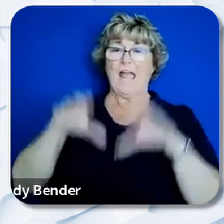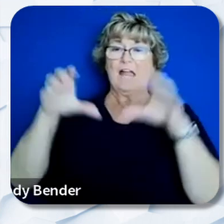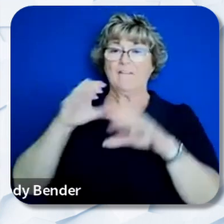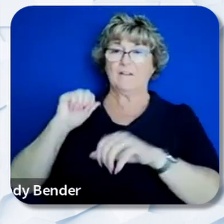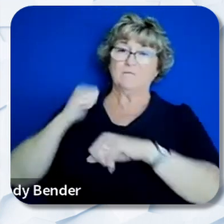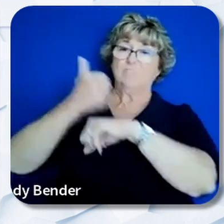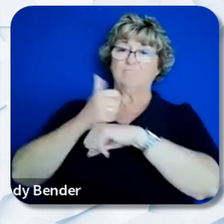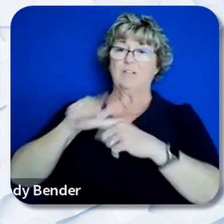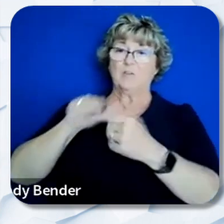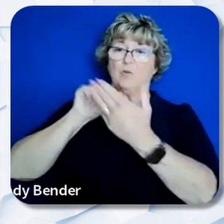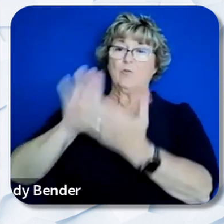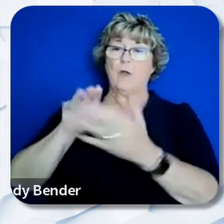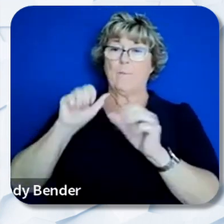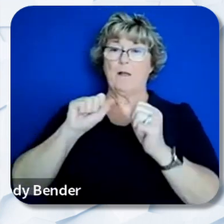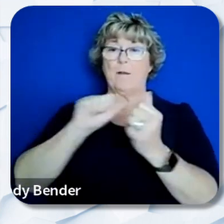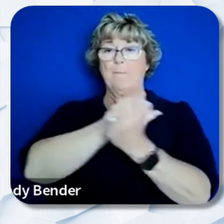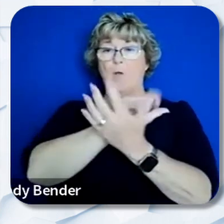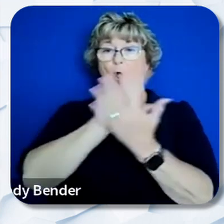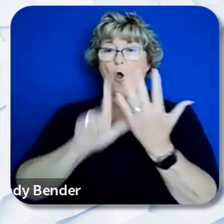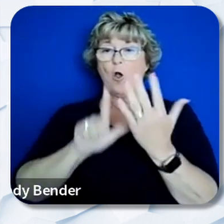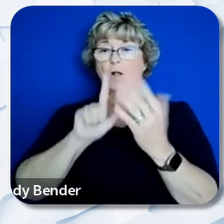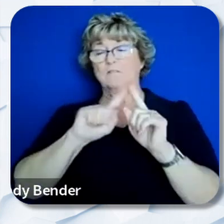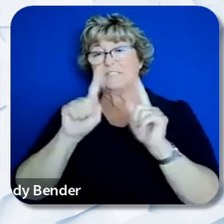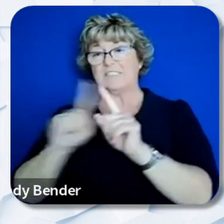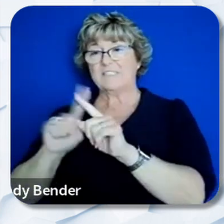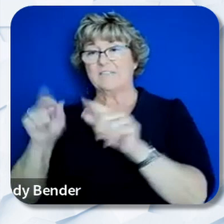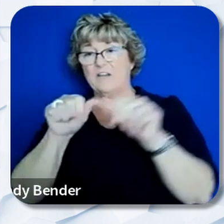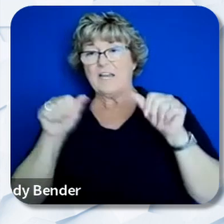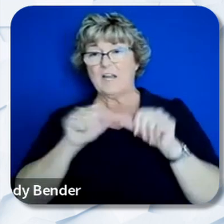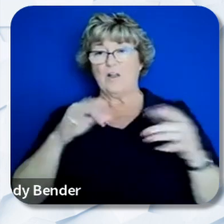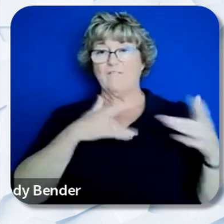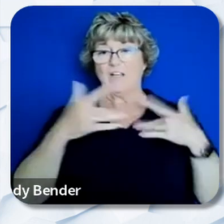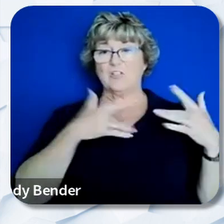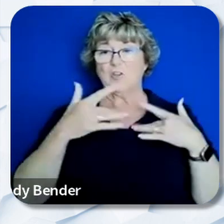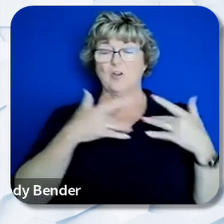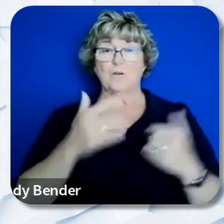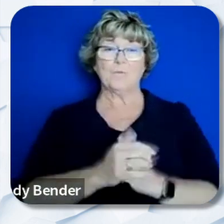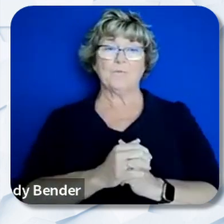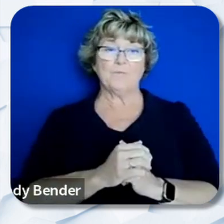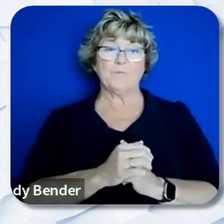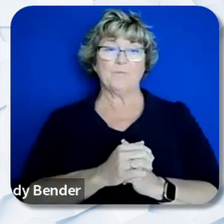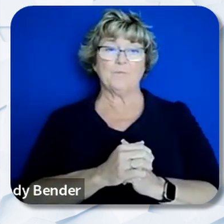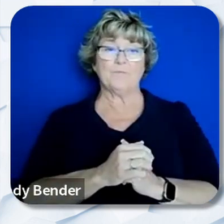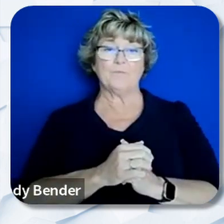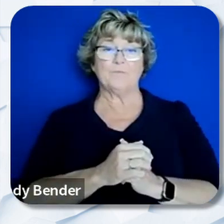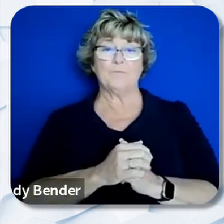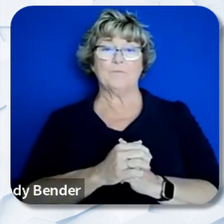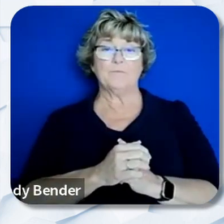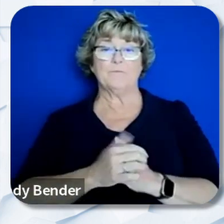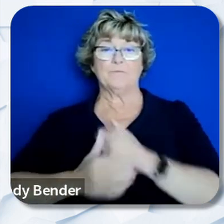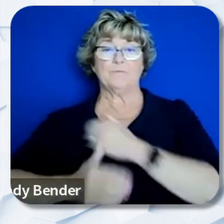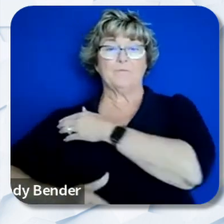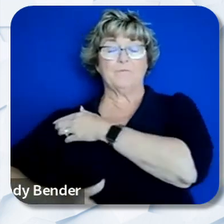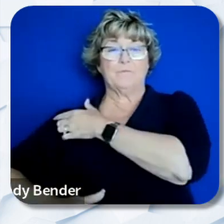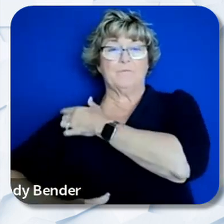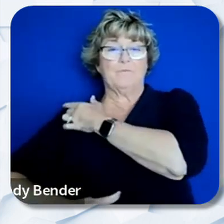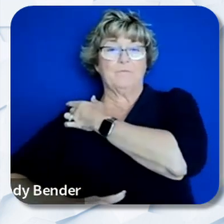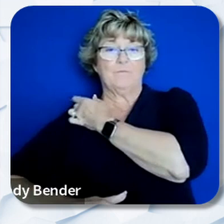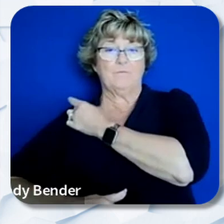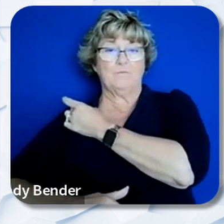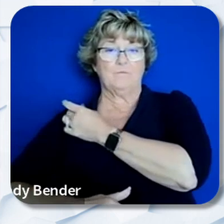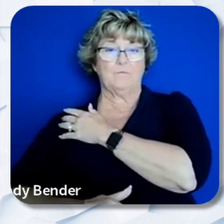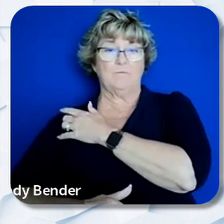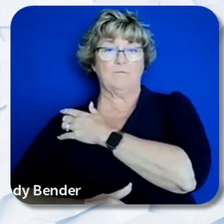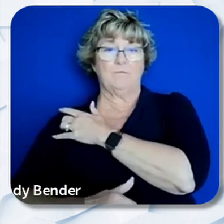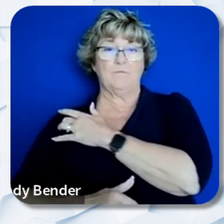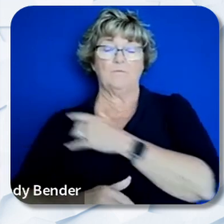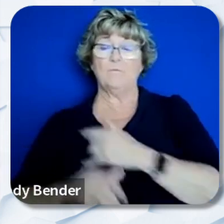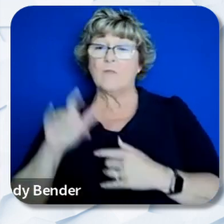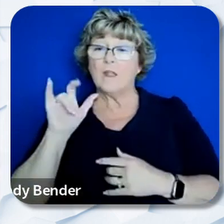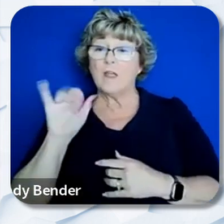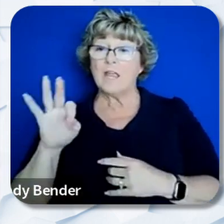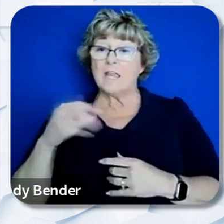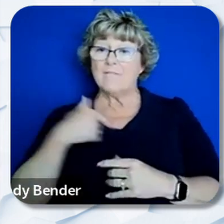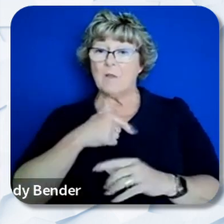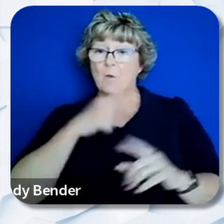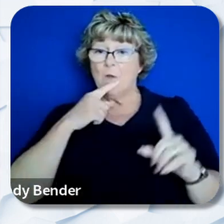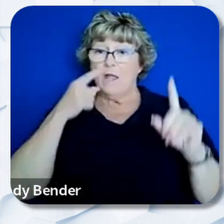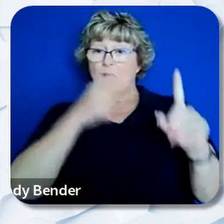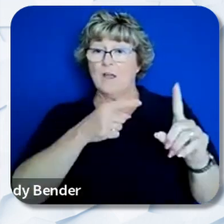to address potentially multiple areas of concern. Okay. "So if we were Targeted 2 last year,